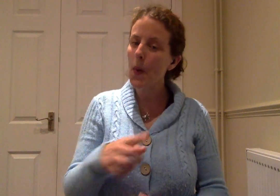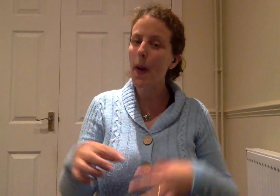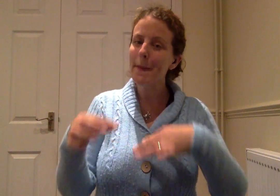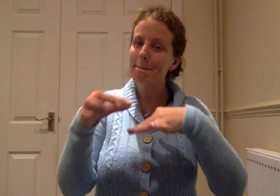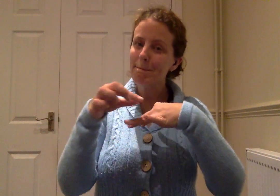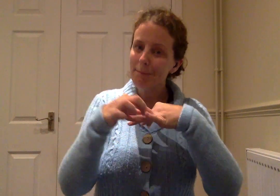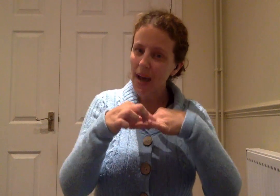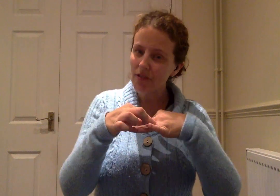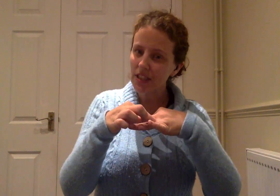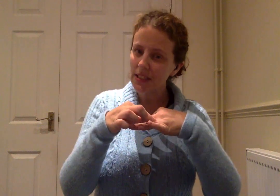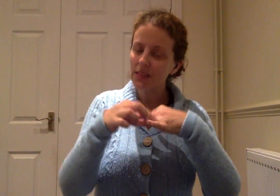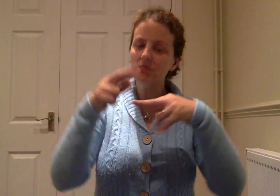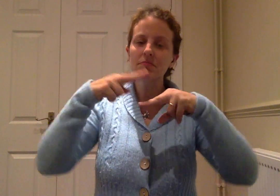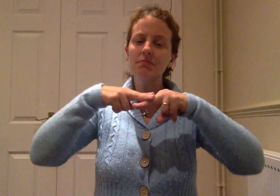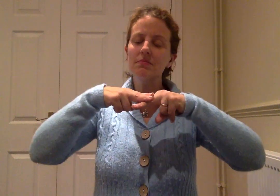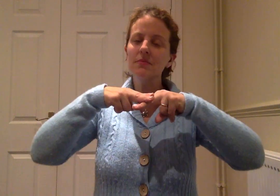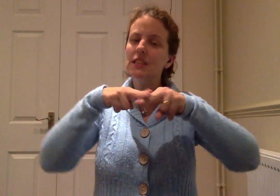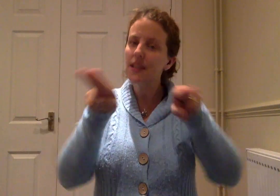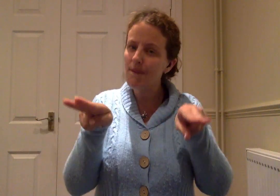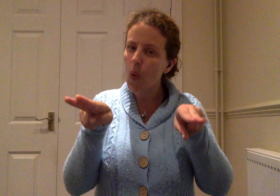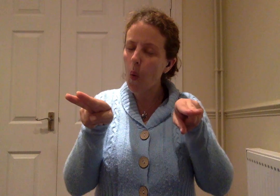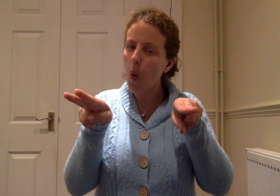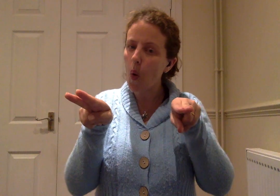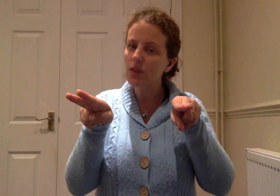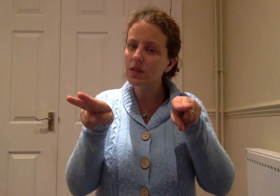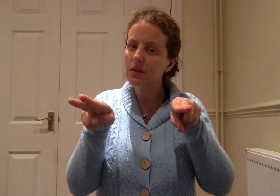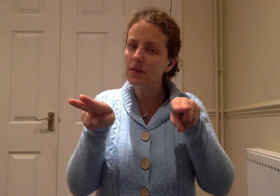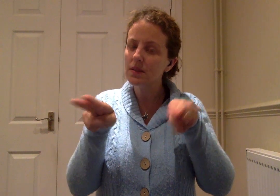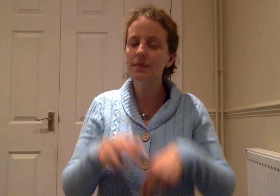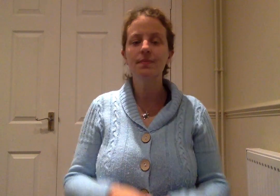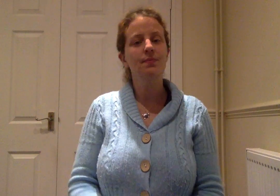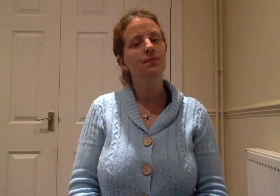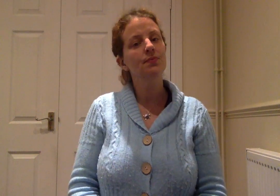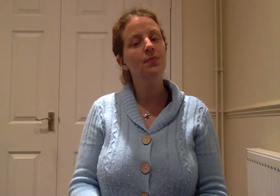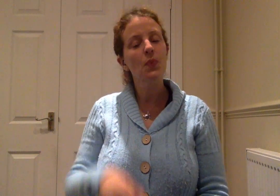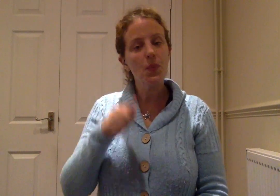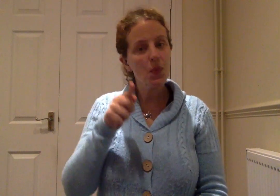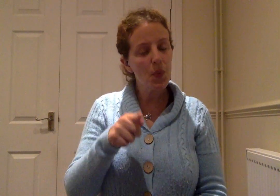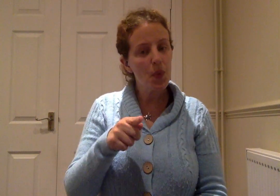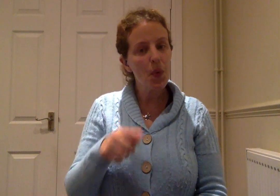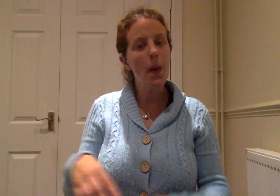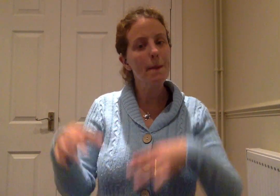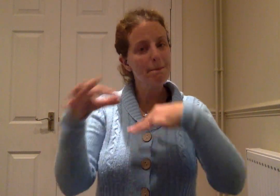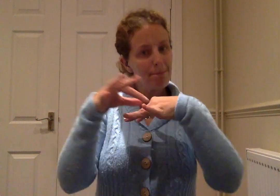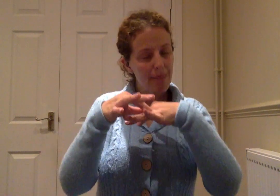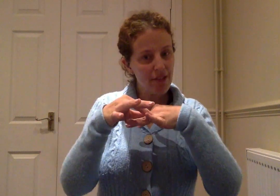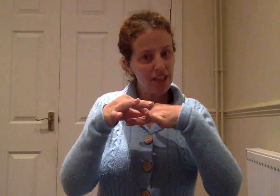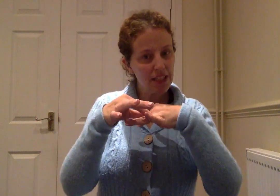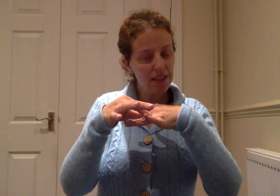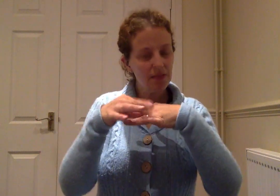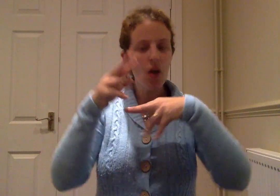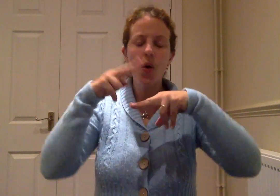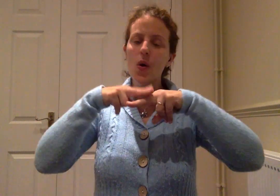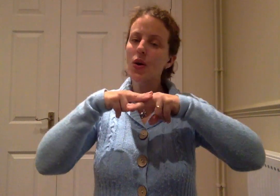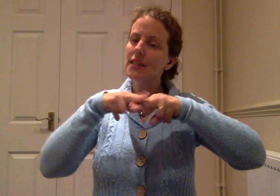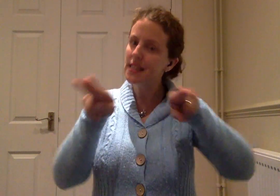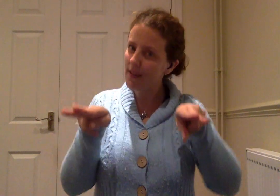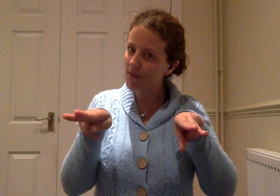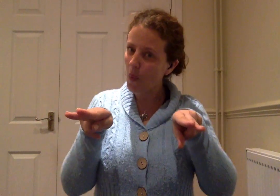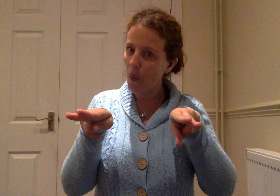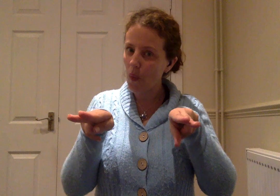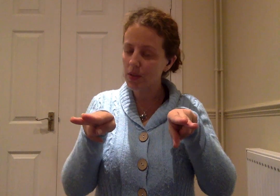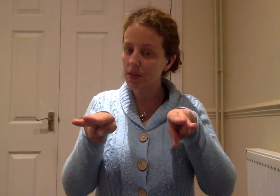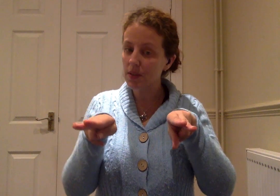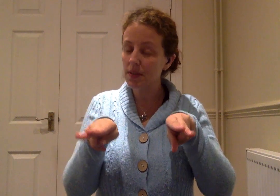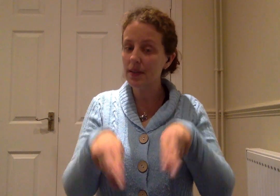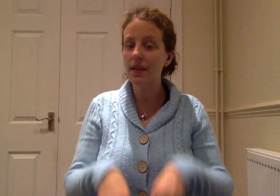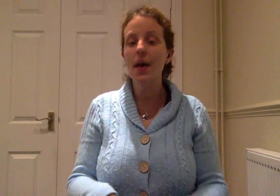You married, divorced?